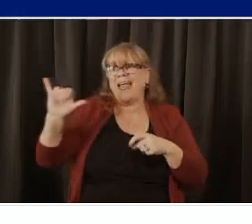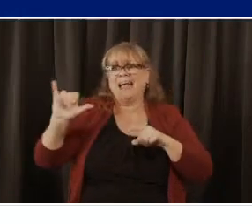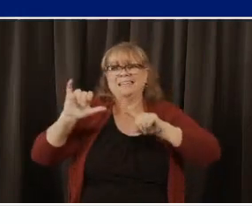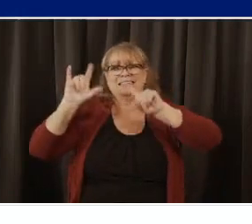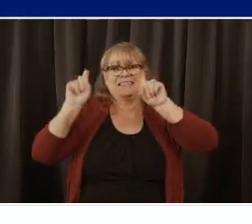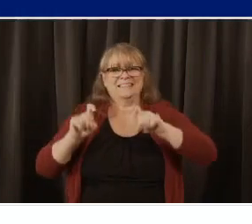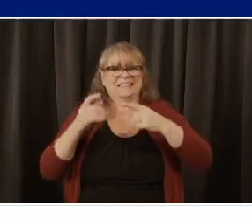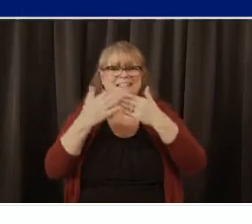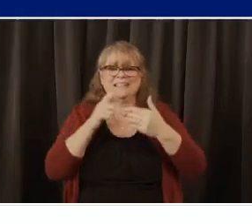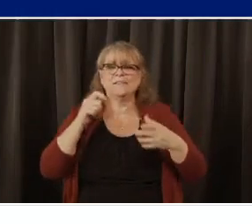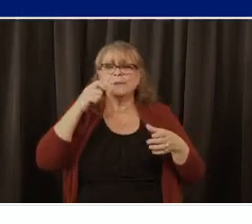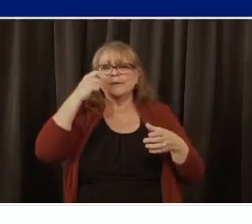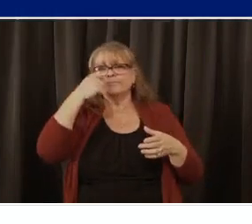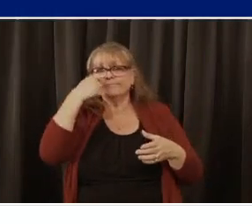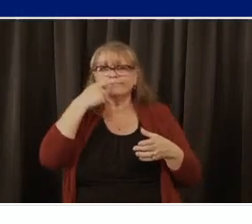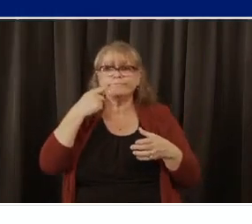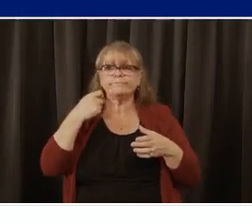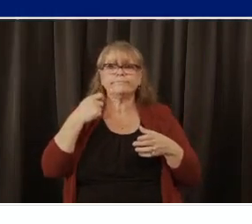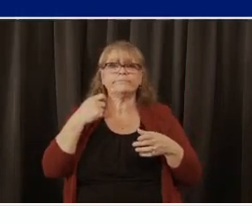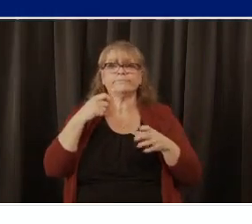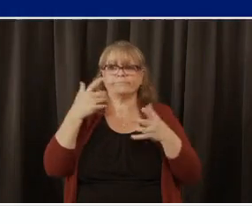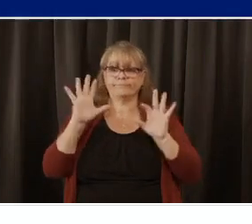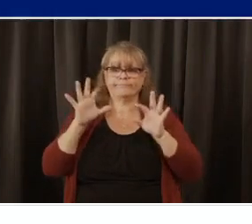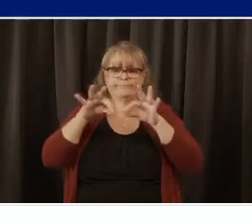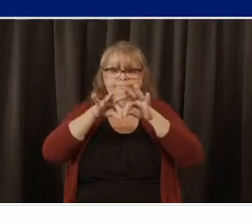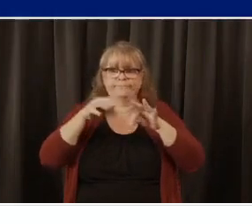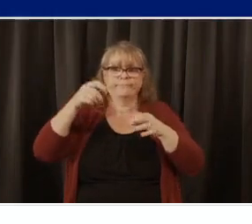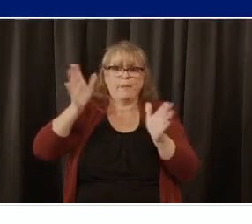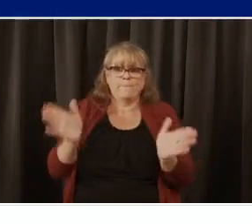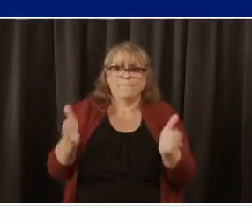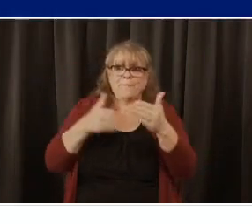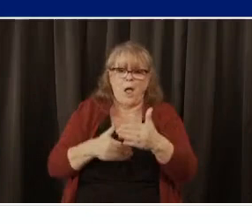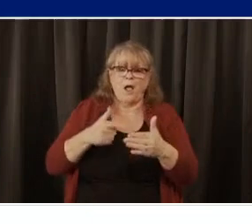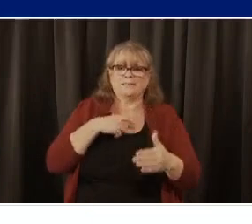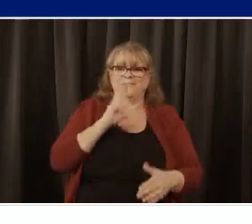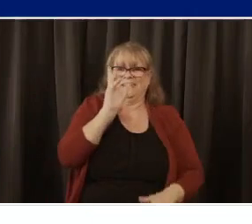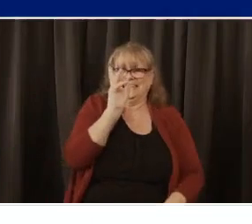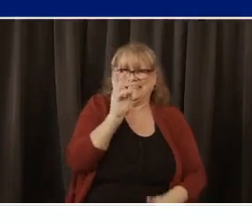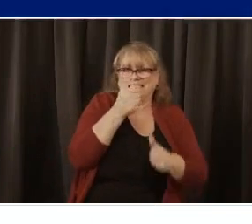can get tested free quick and easy in the privacy of your own home results within 15 or 20 minutes,